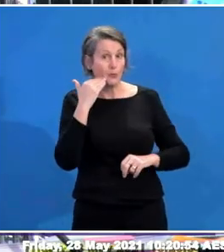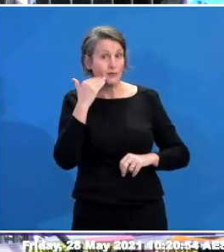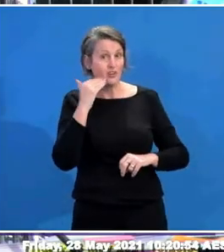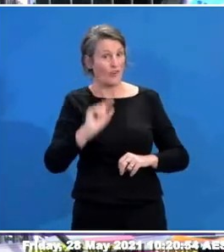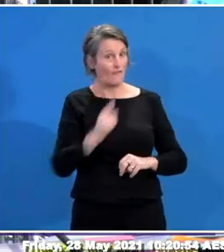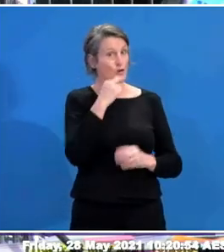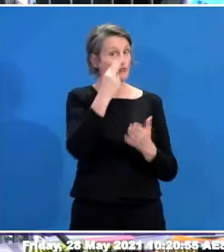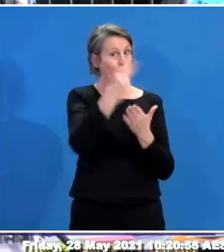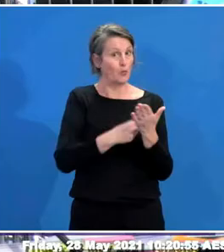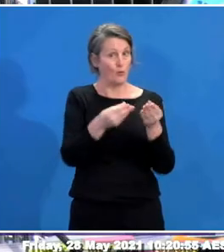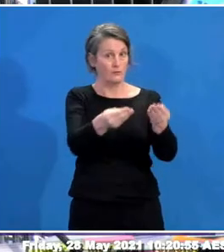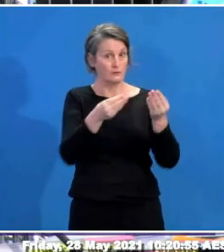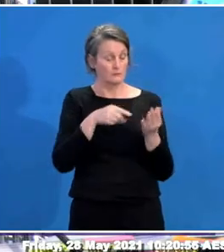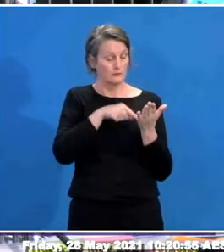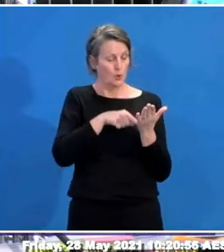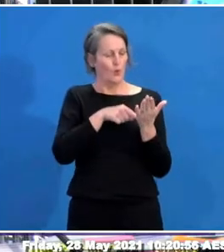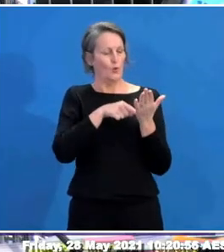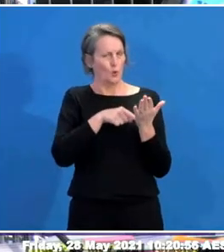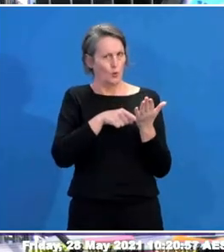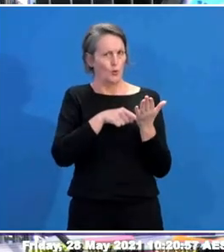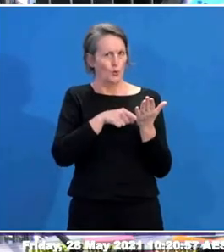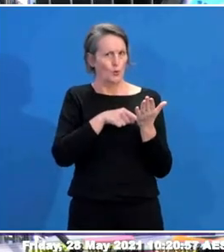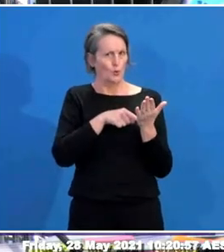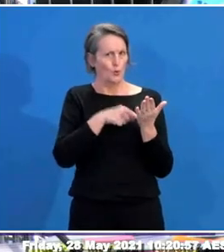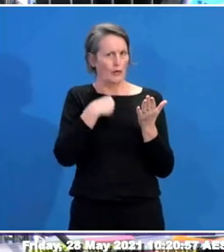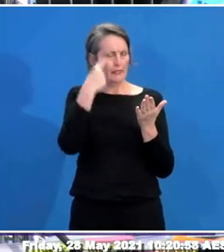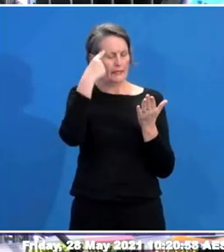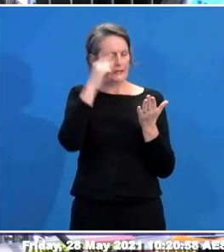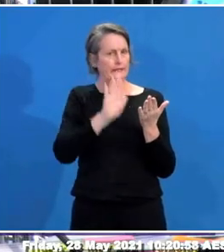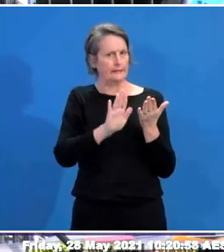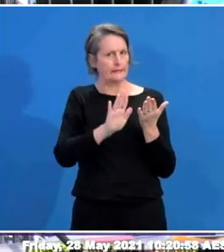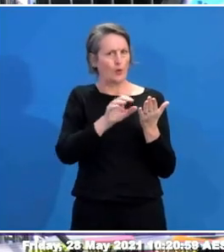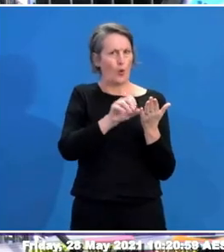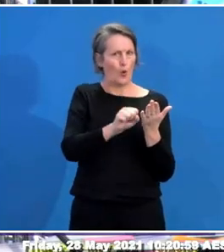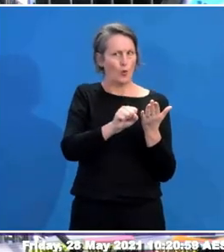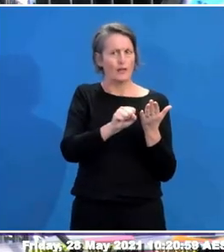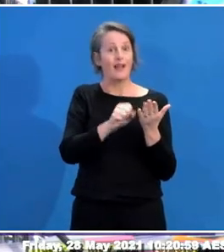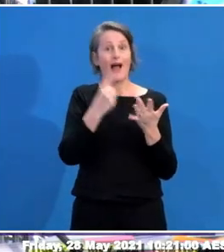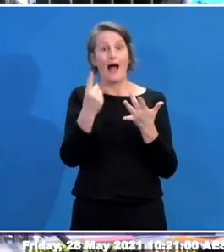caused you to want to have any further reports prepared through